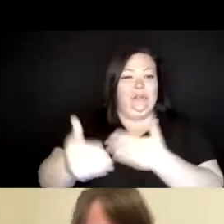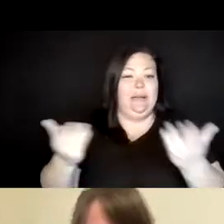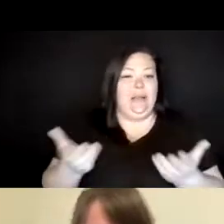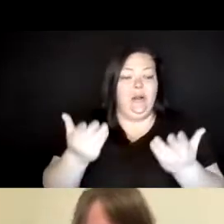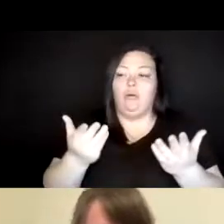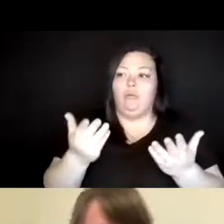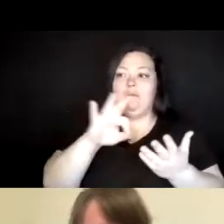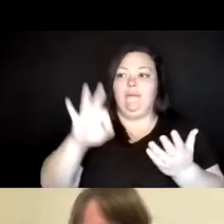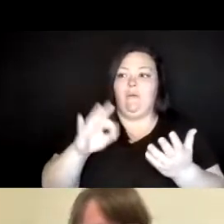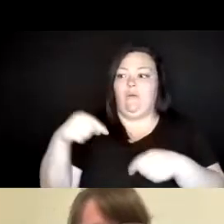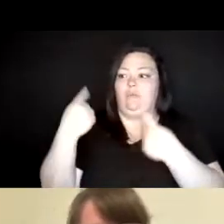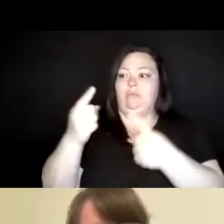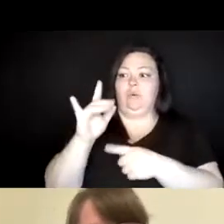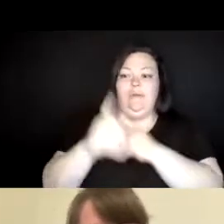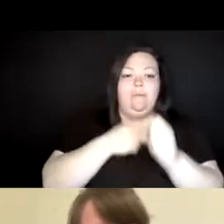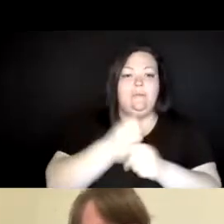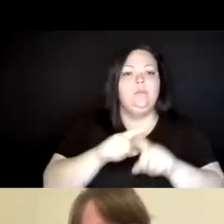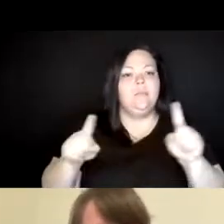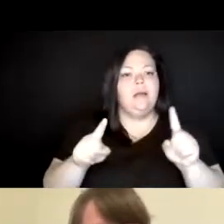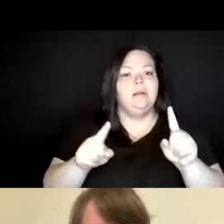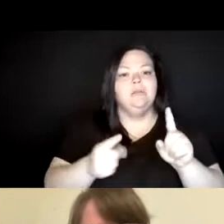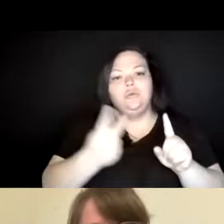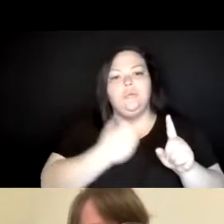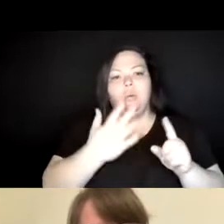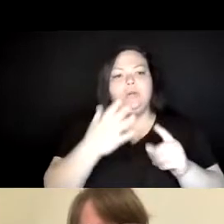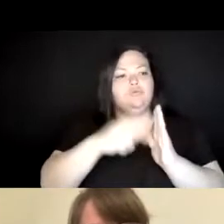really wonderful but there're a couple of poets reading with us tonight, um, have come